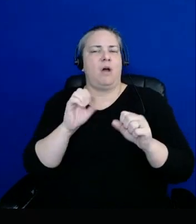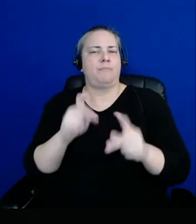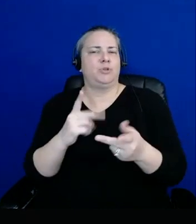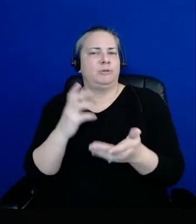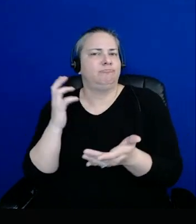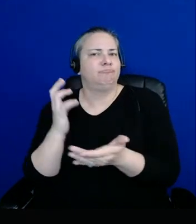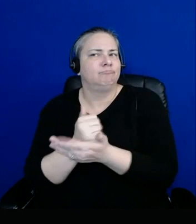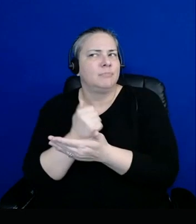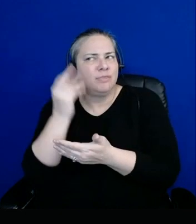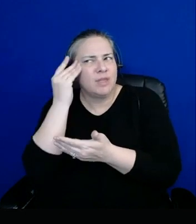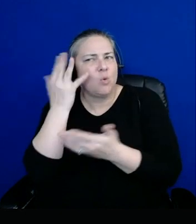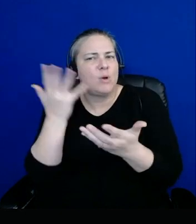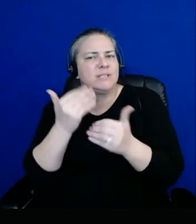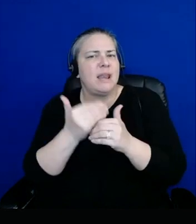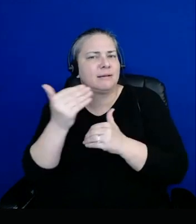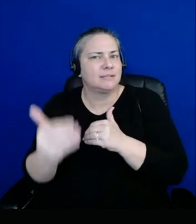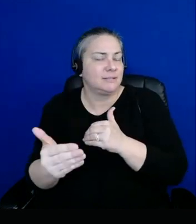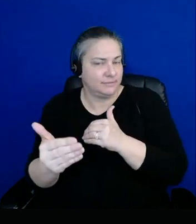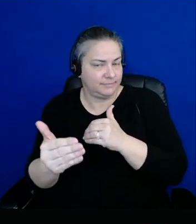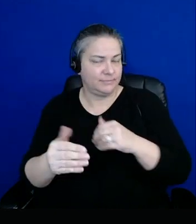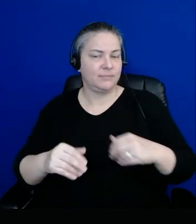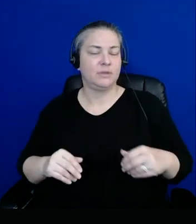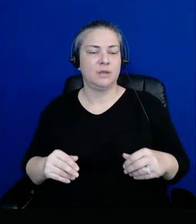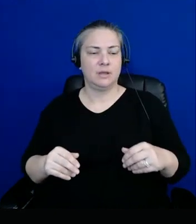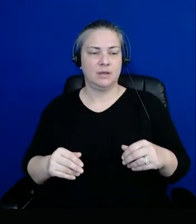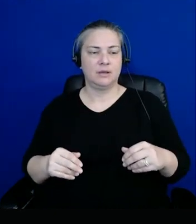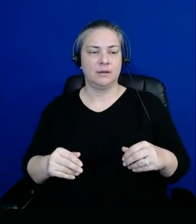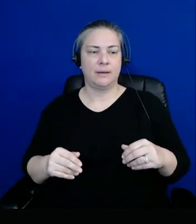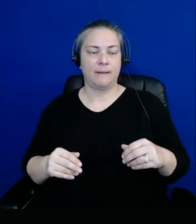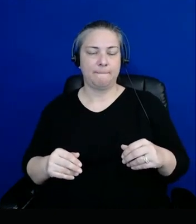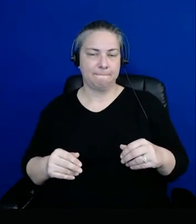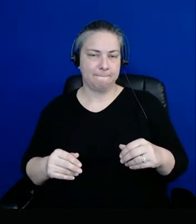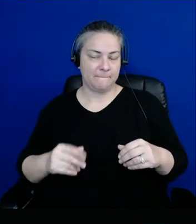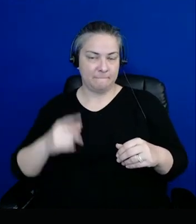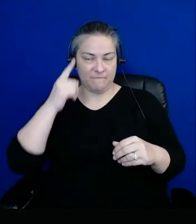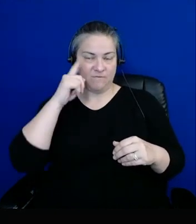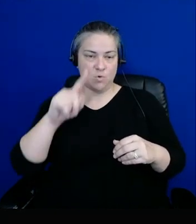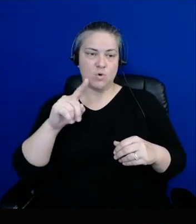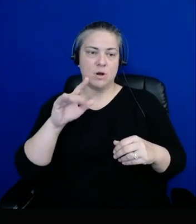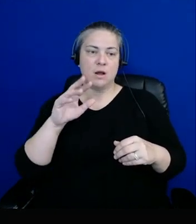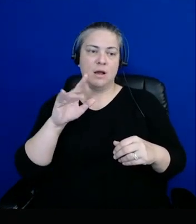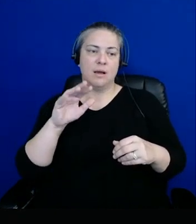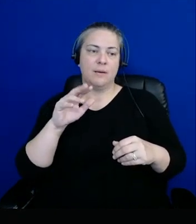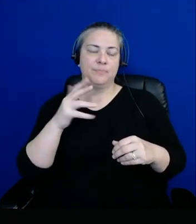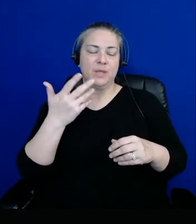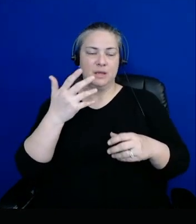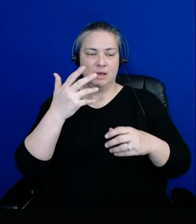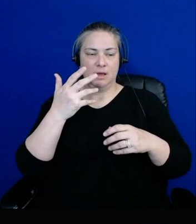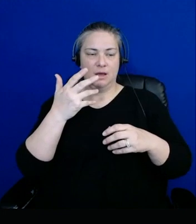So these are really good opportunities for us to think about what we can do next. In terms of content creation,